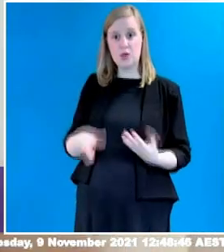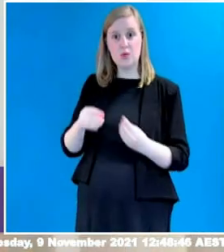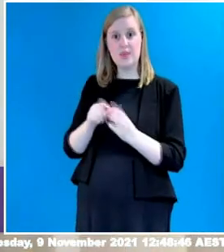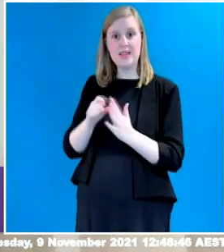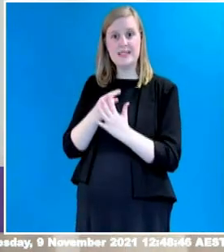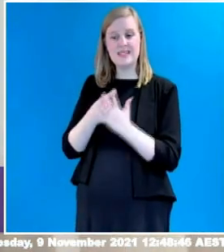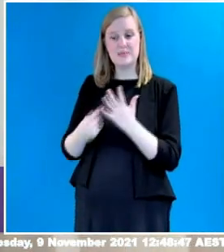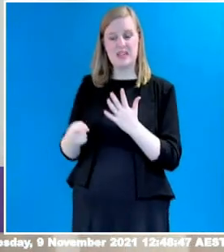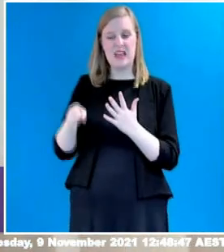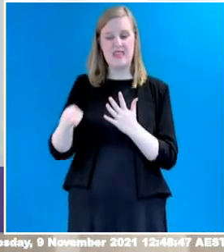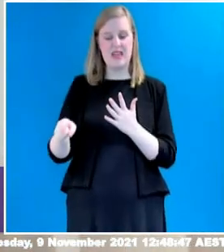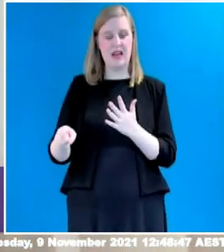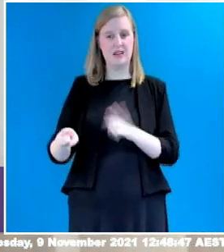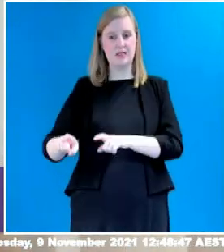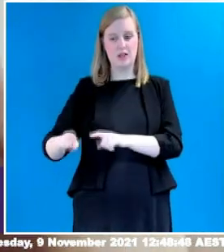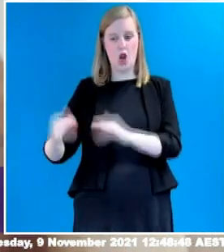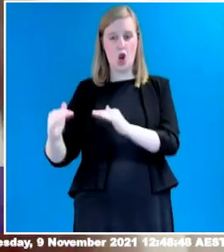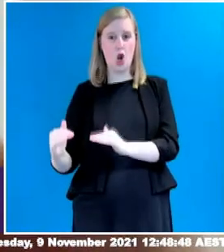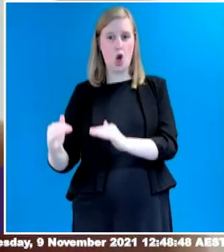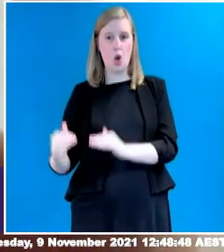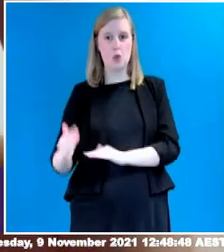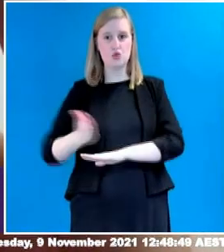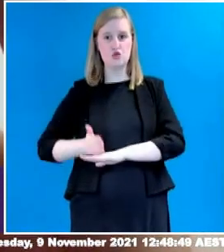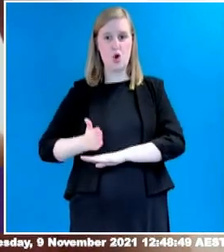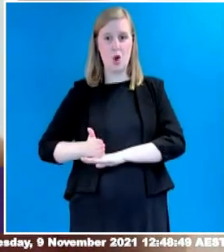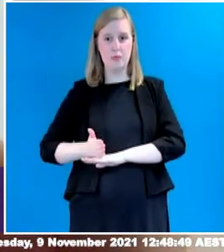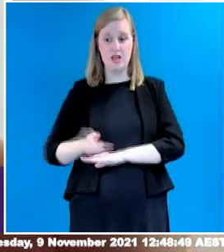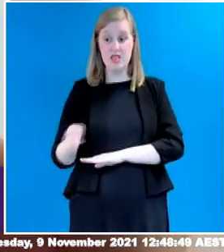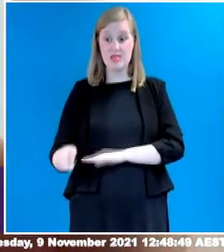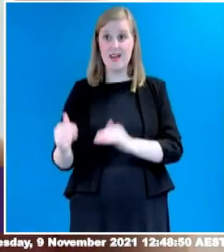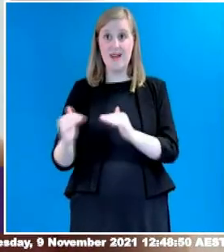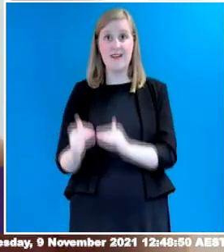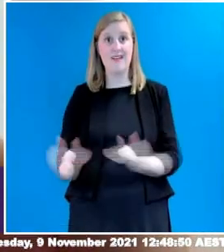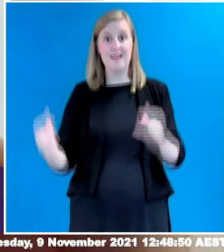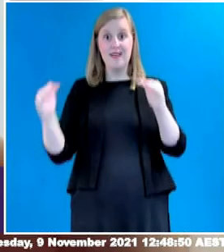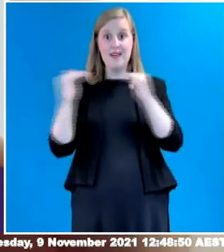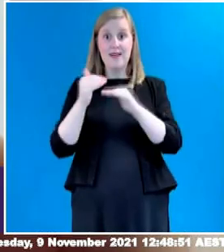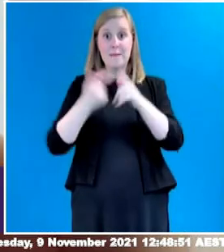the CEO, might one day end up being the departmental secretary.